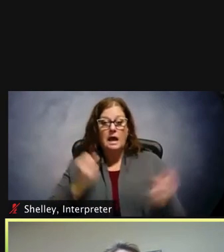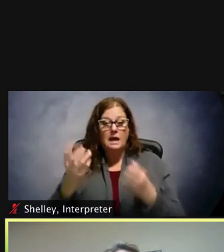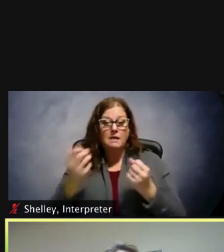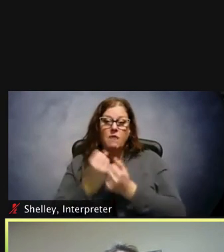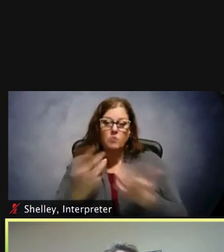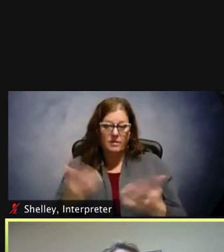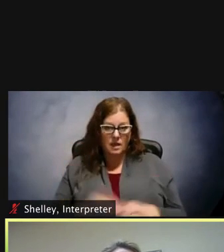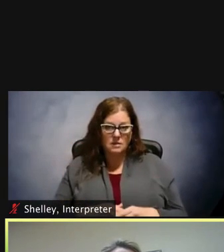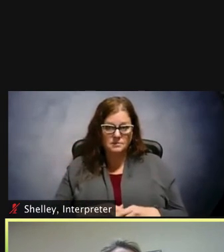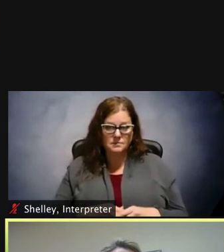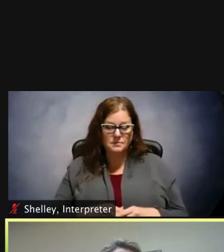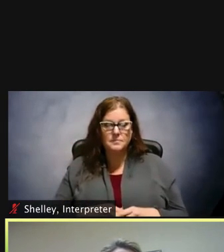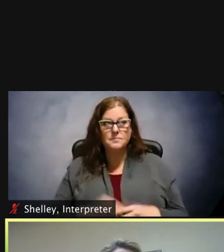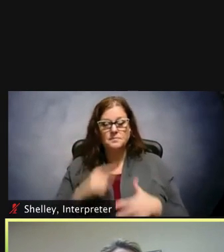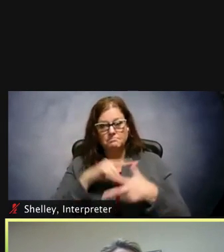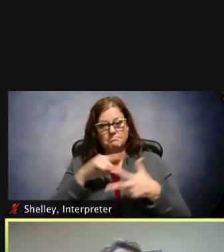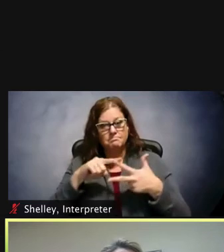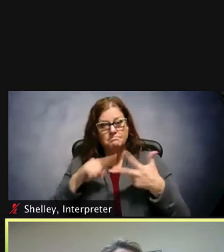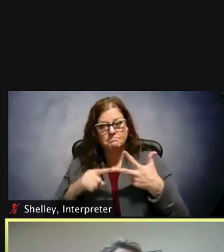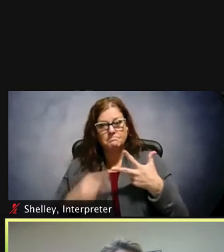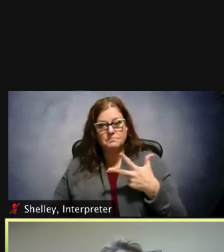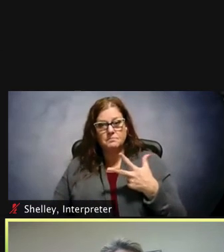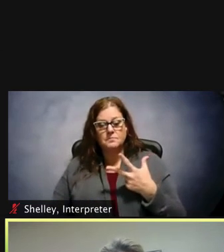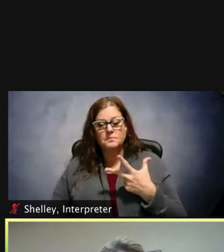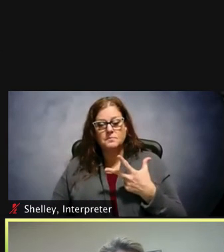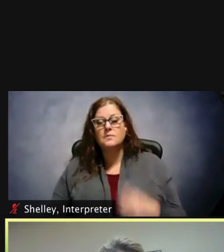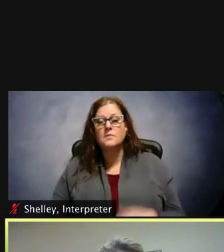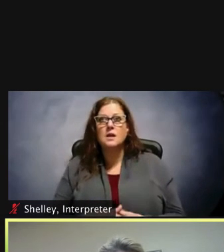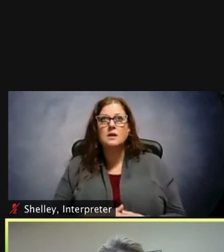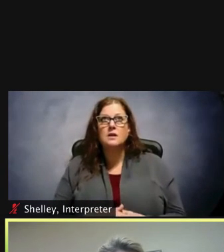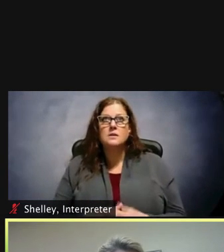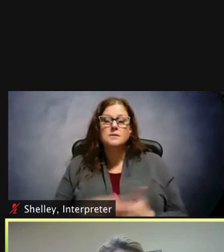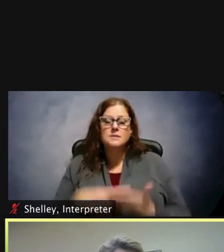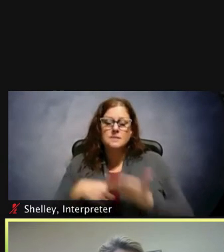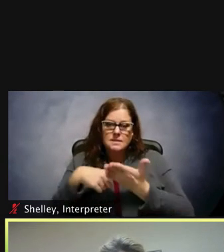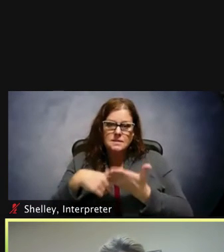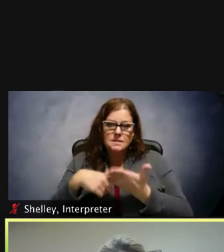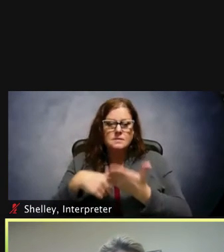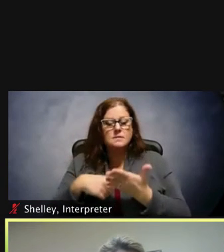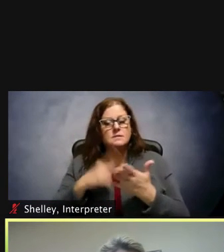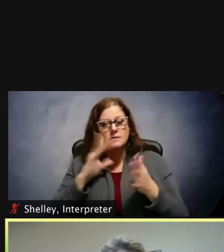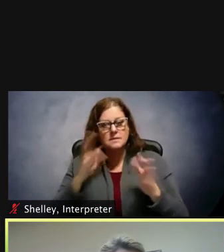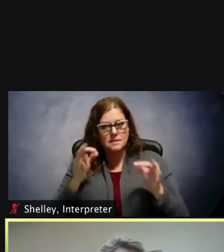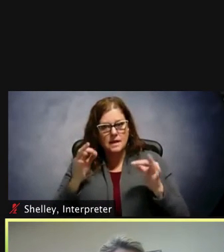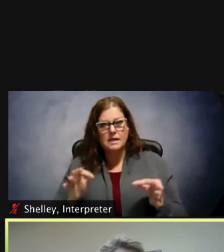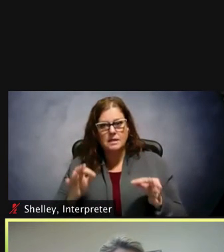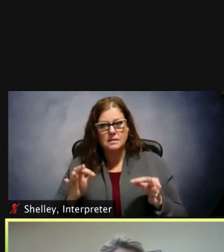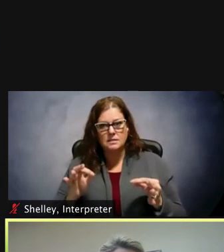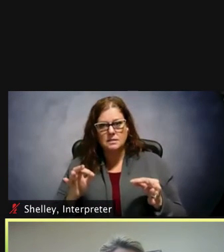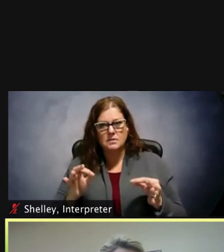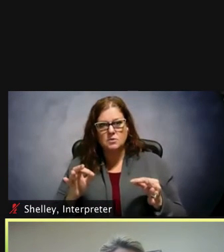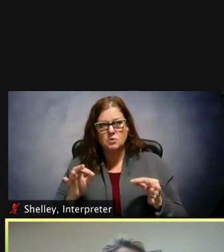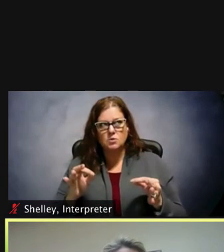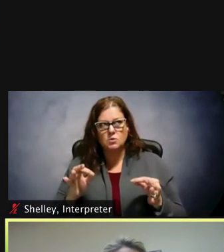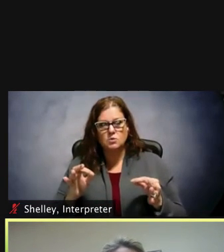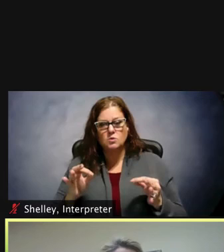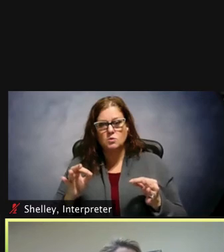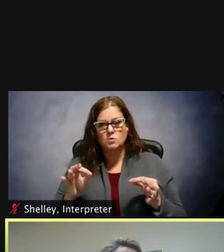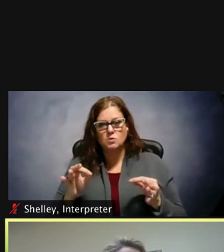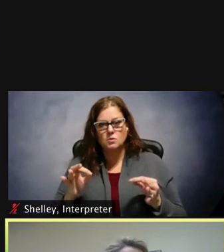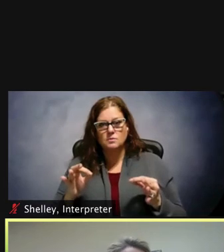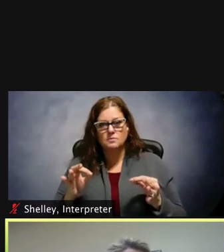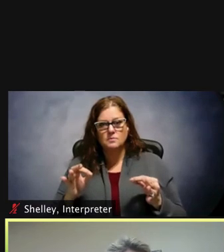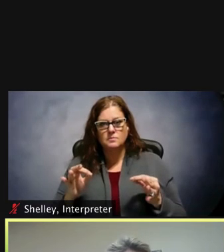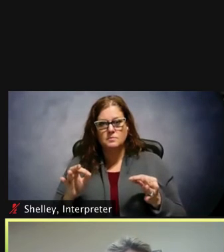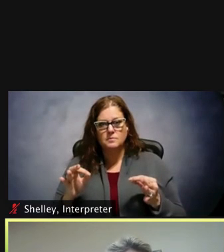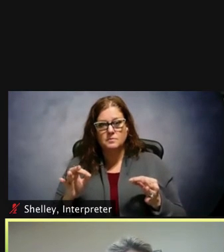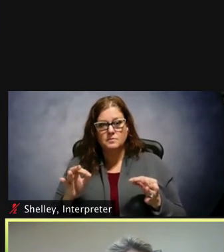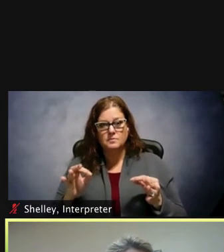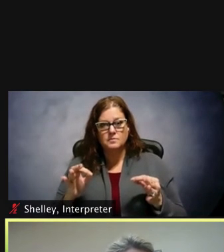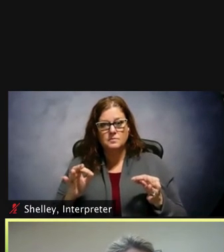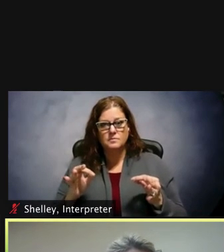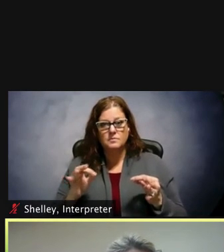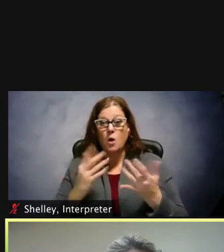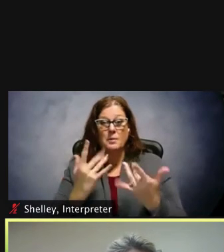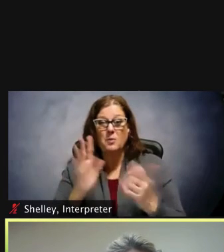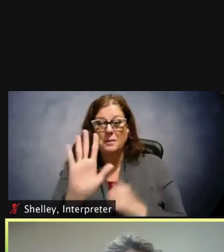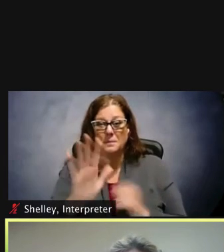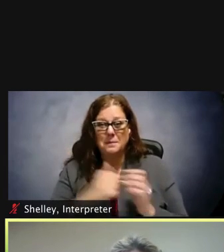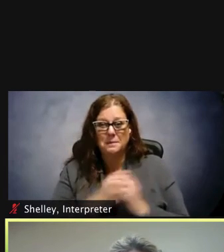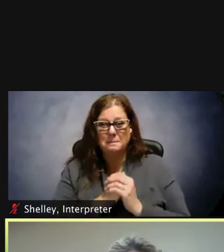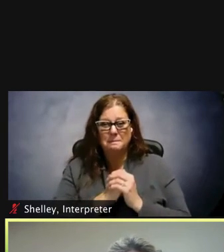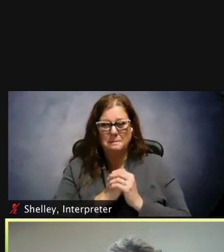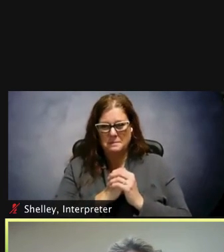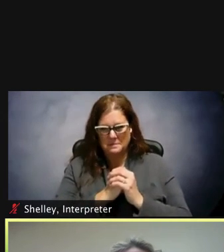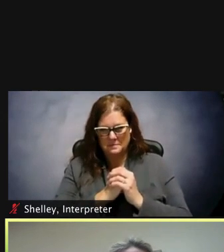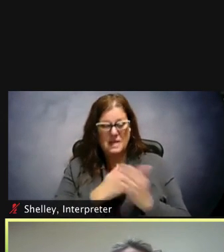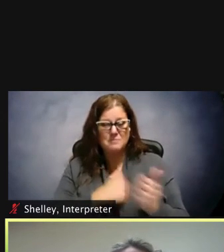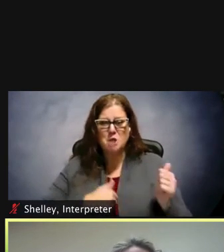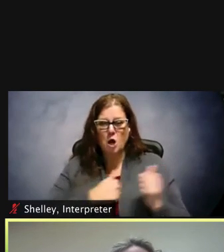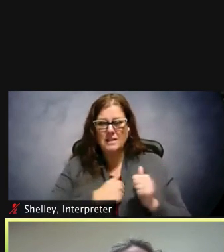And after much discussion, we decided to at this point, I'm going to wait... Sorry. So...